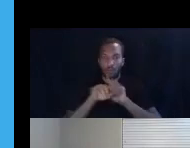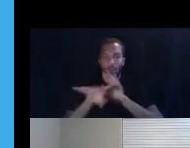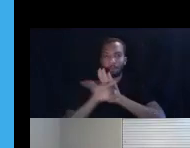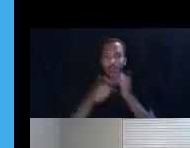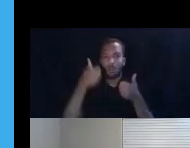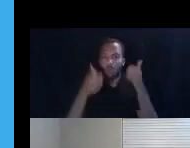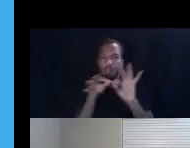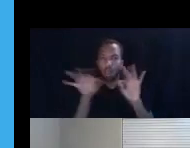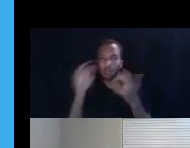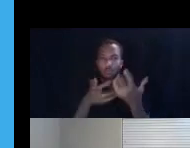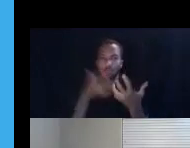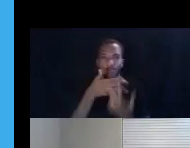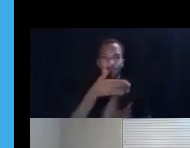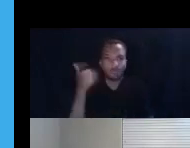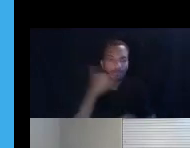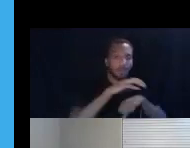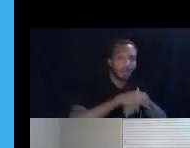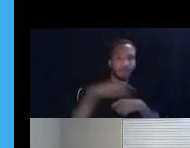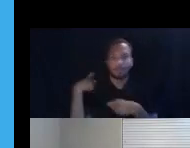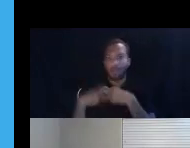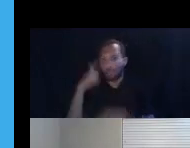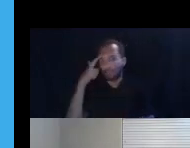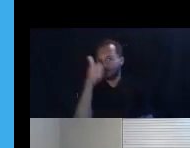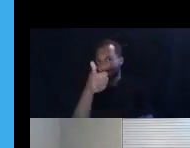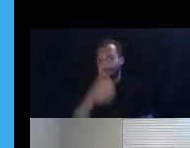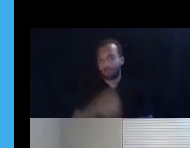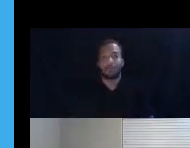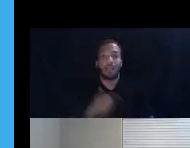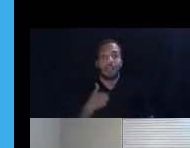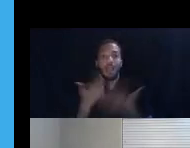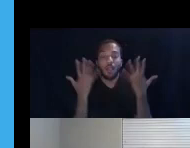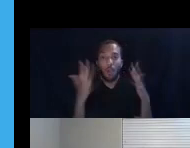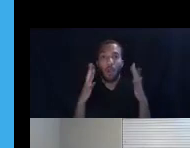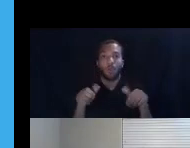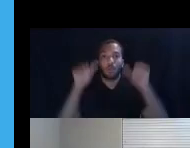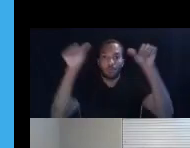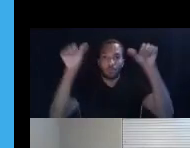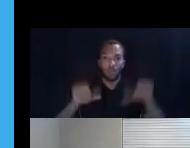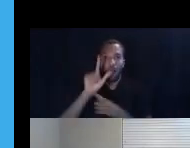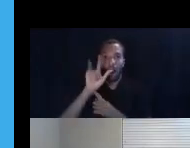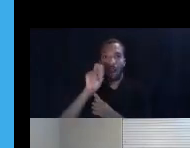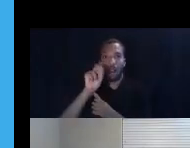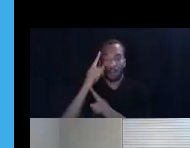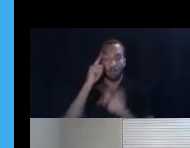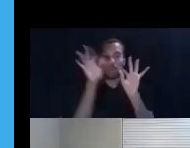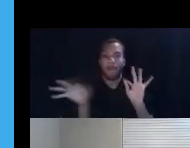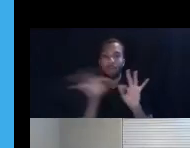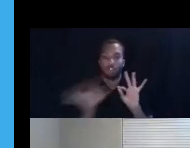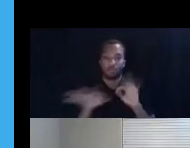We have English and Spanish. I've also dropped links to captions in Spanish and the presentation in Spanish in the chat box.